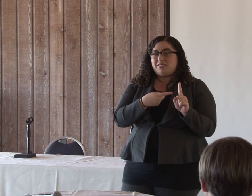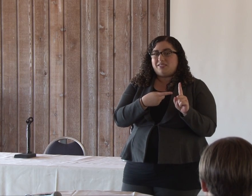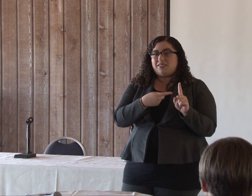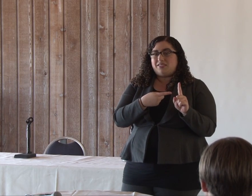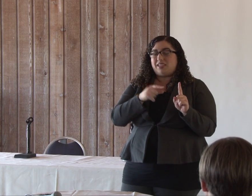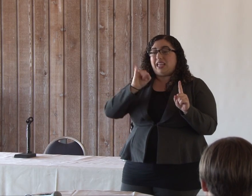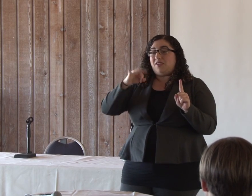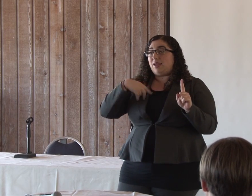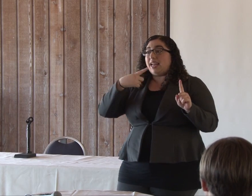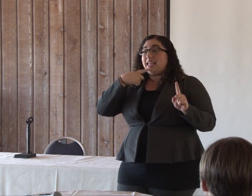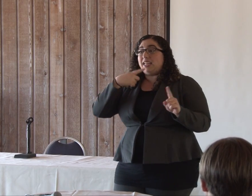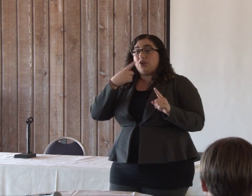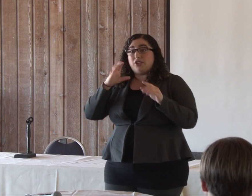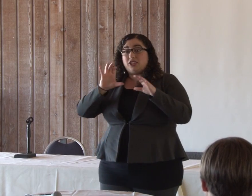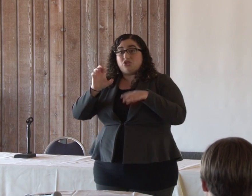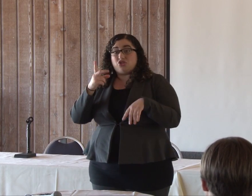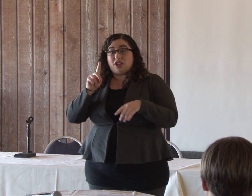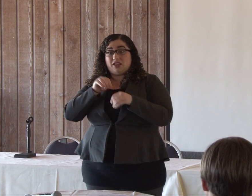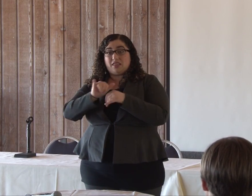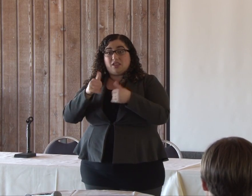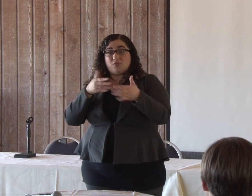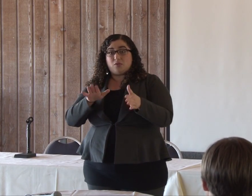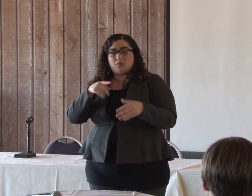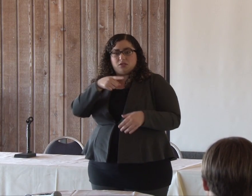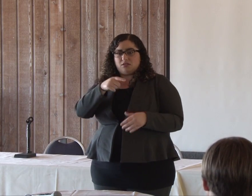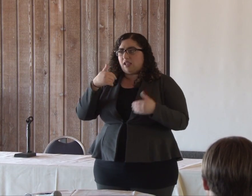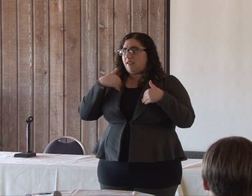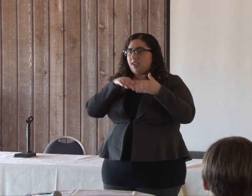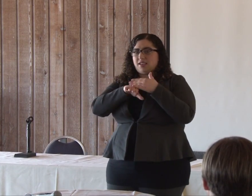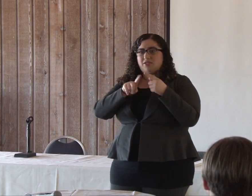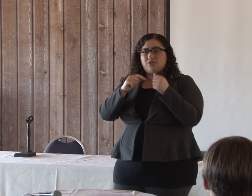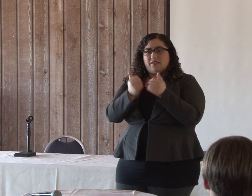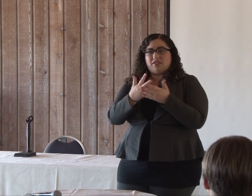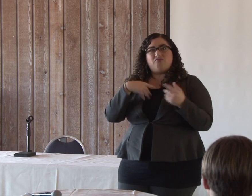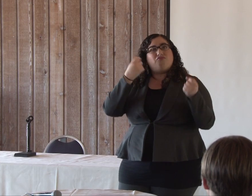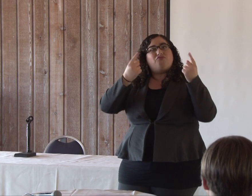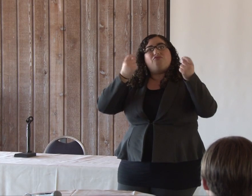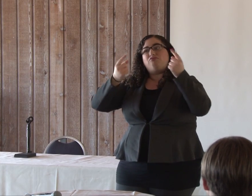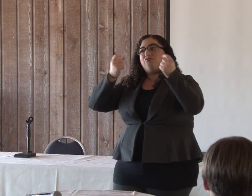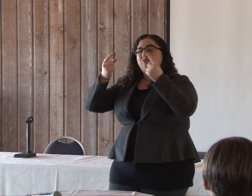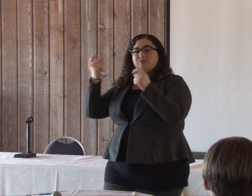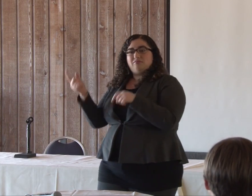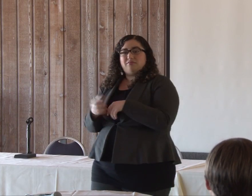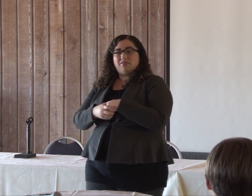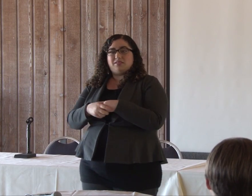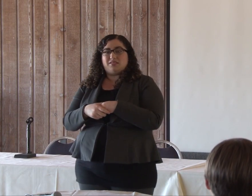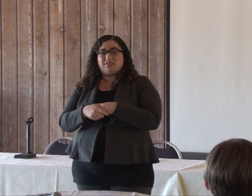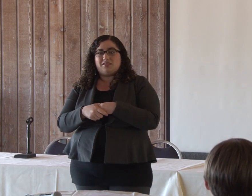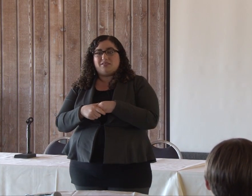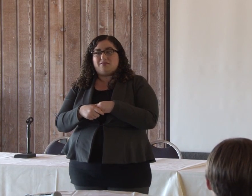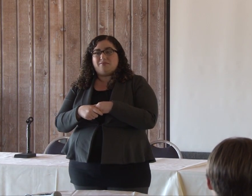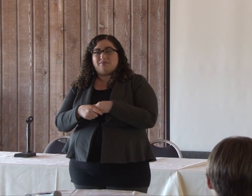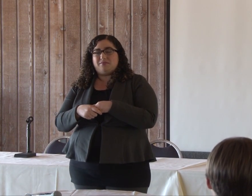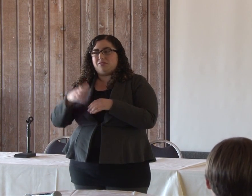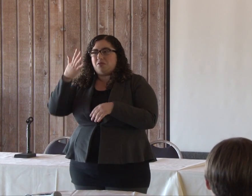the adults that we're talking about the child. We're talking about their future. If we had a hearing child in the room they would have access to all the